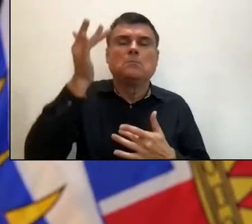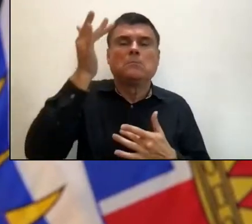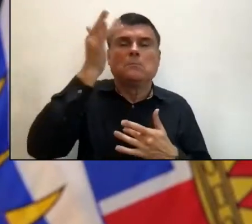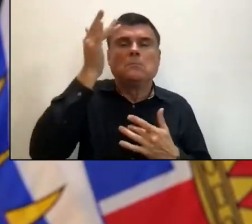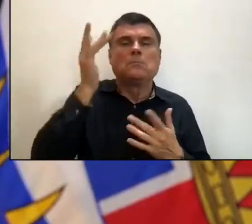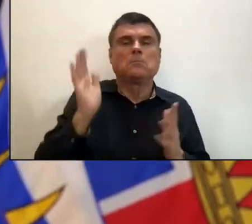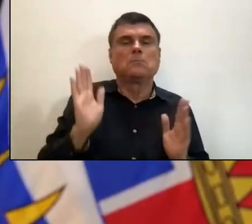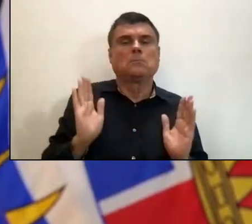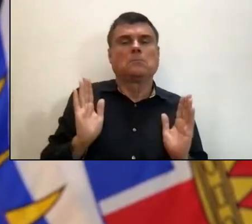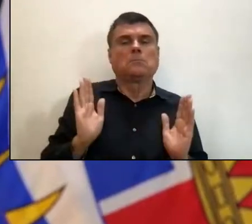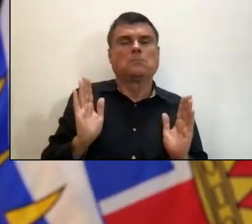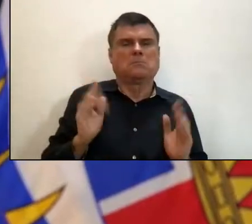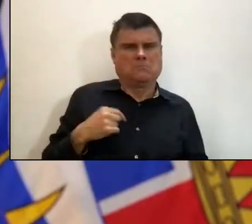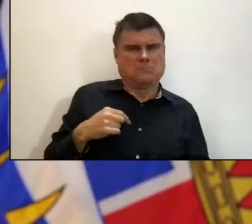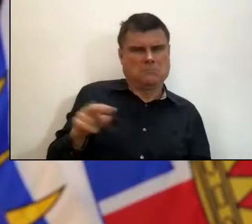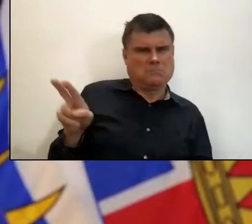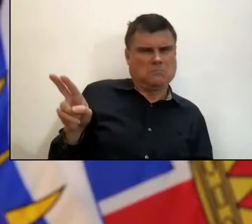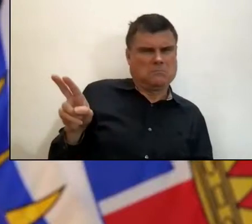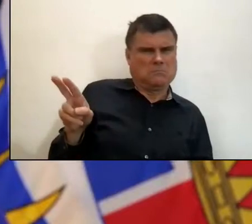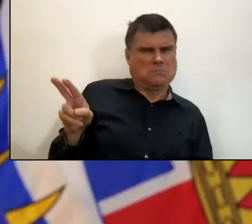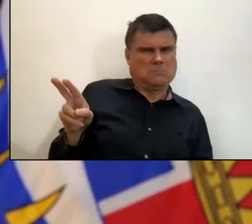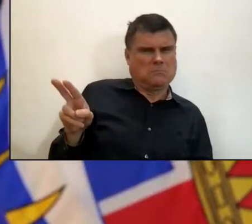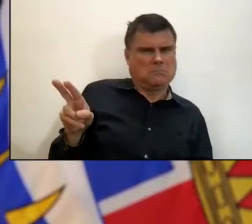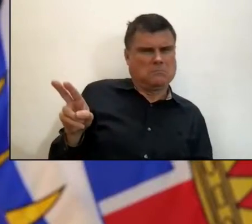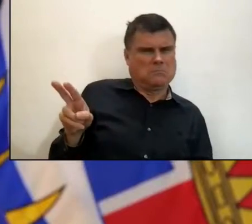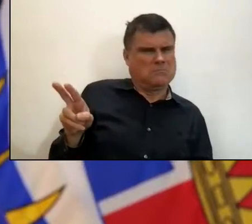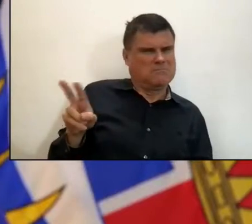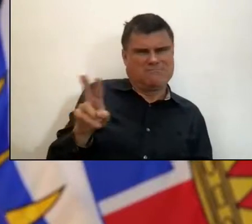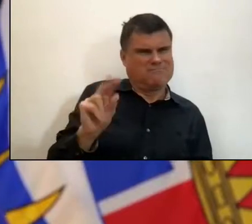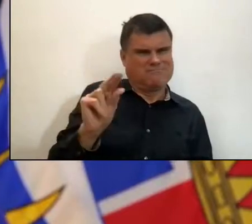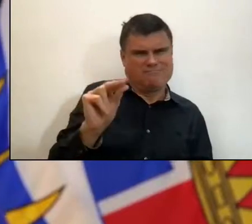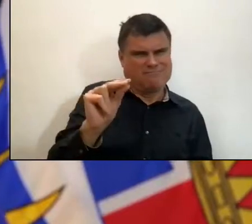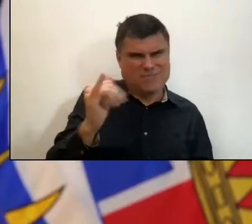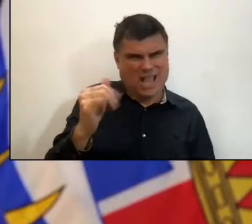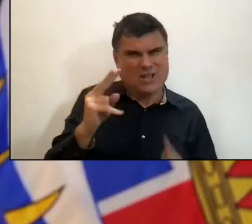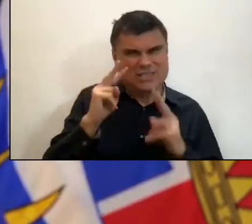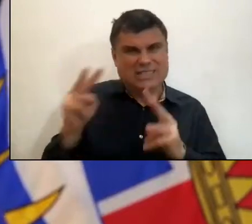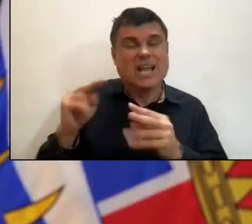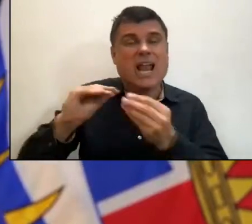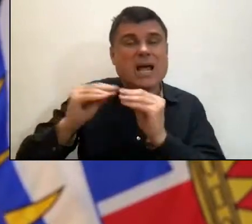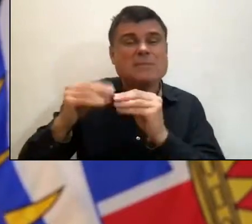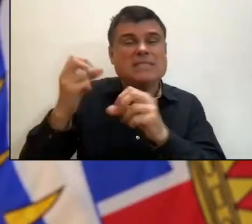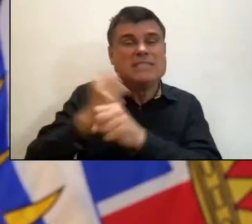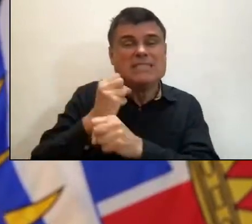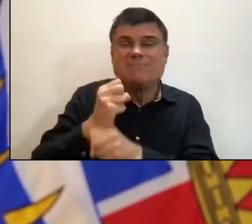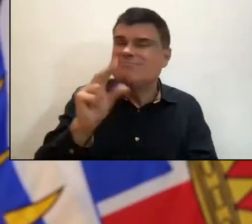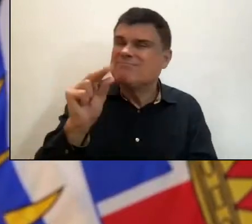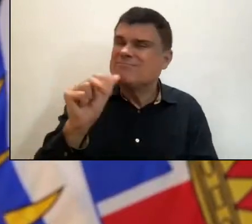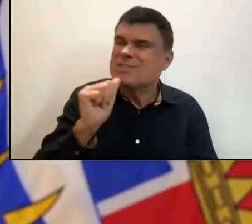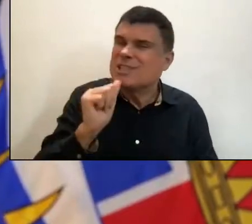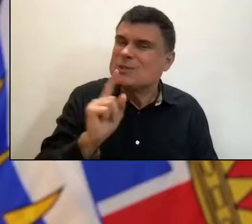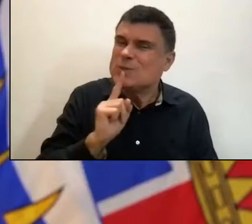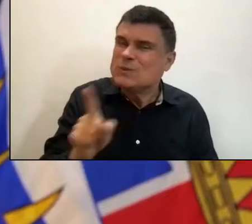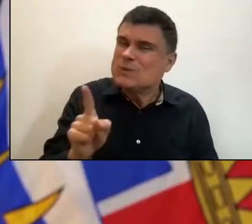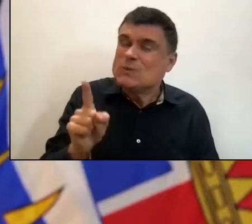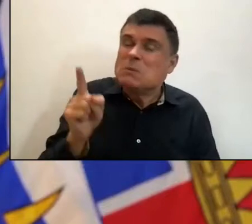There has been data that has shown that is not necessarily the case. That fact that if you are